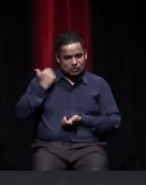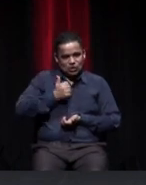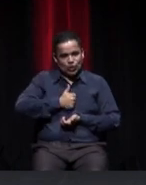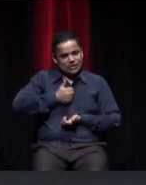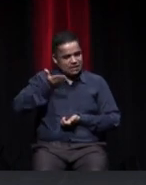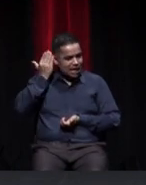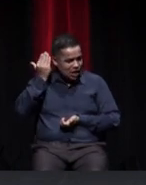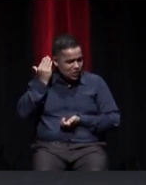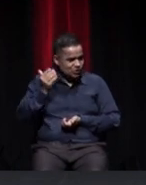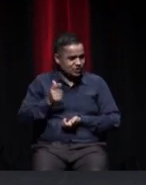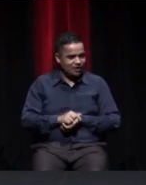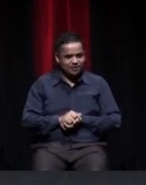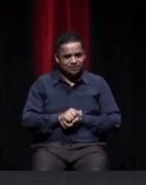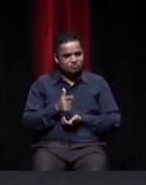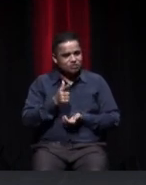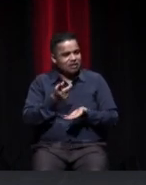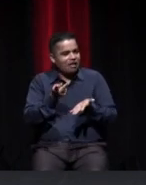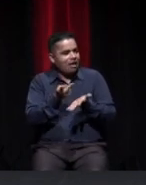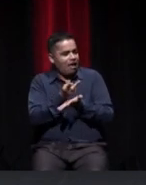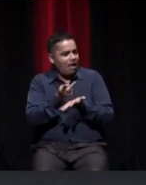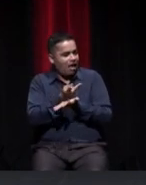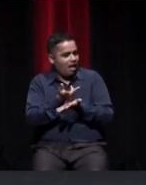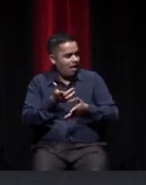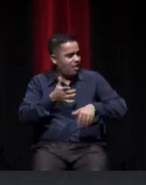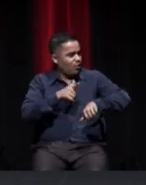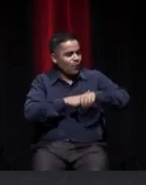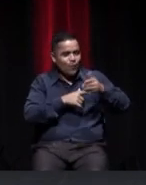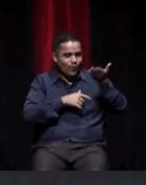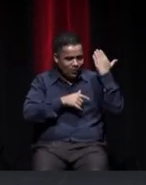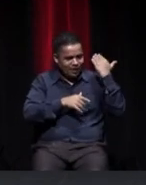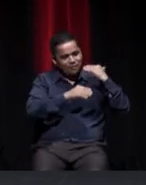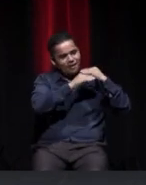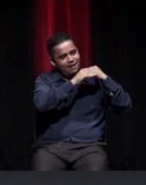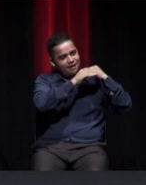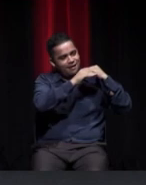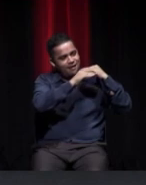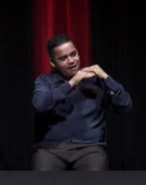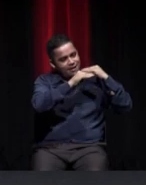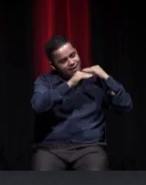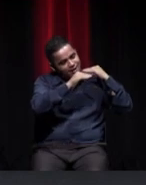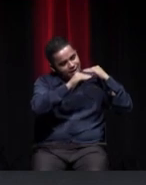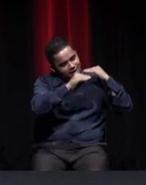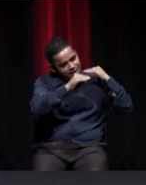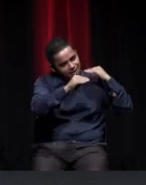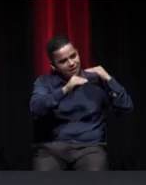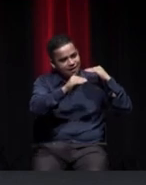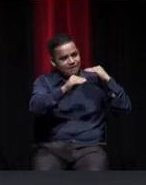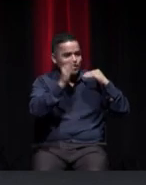there was nothing wrong with my time when it was linear and, above all, predictable.